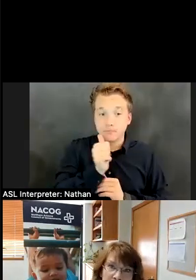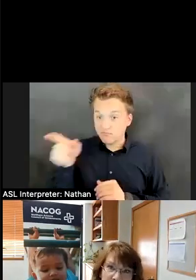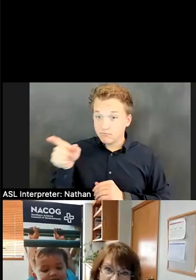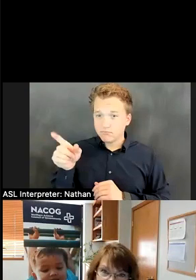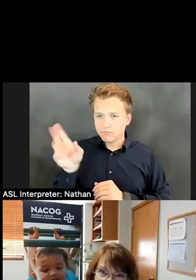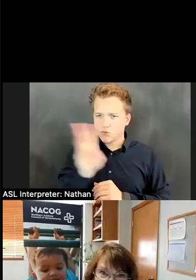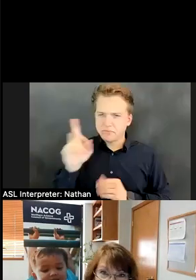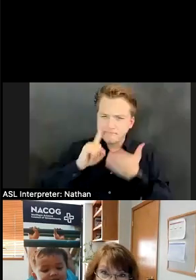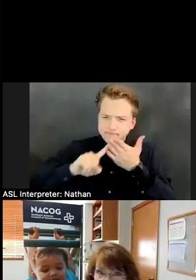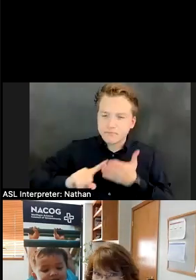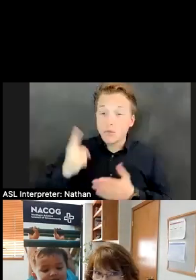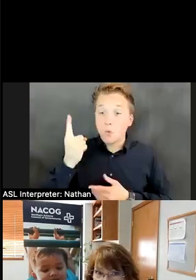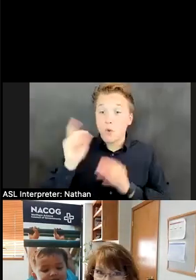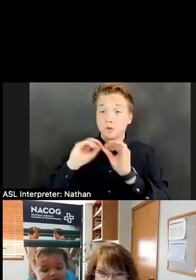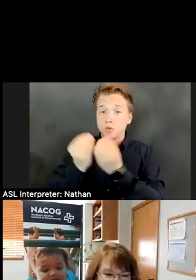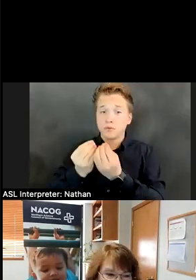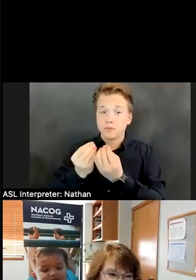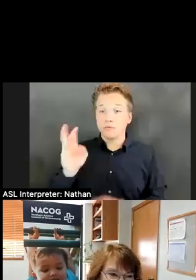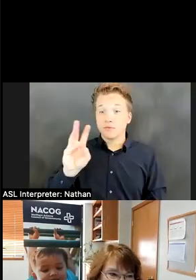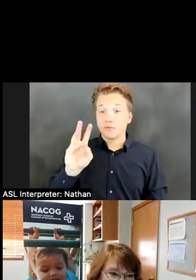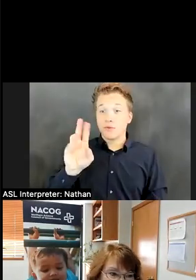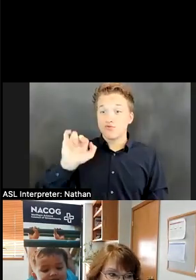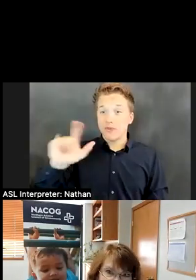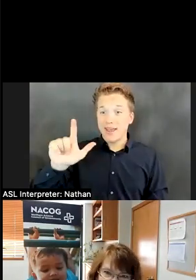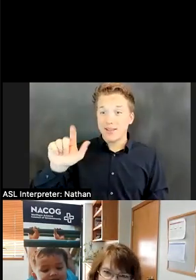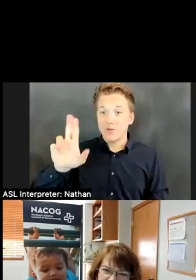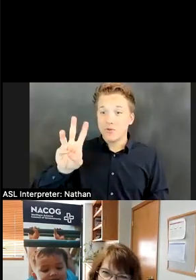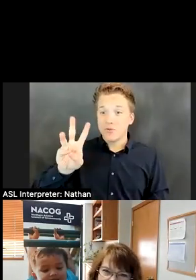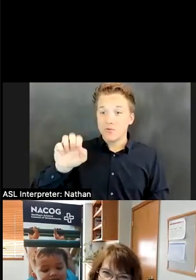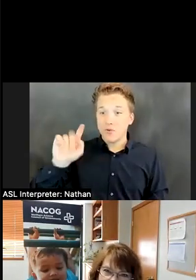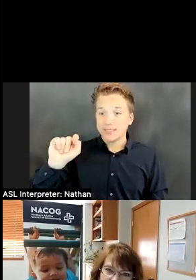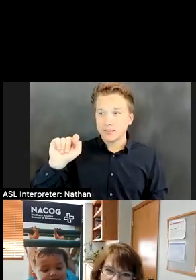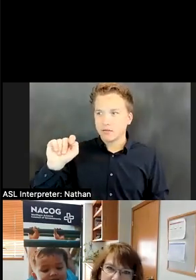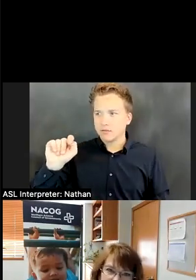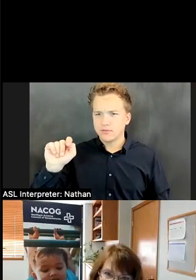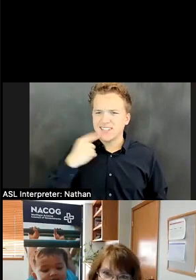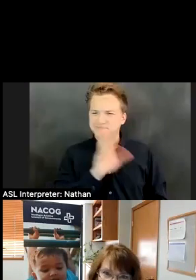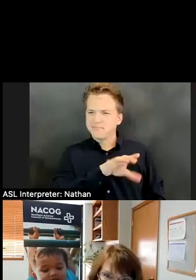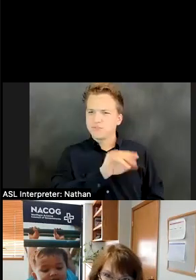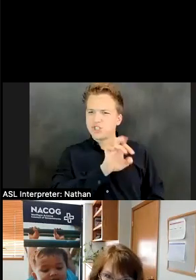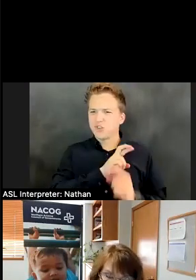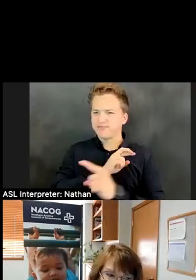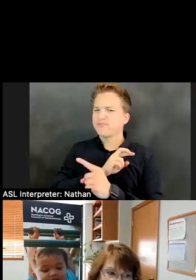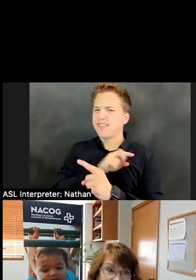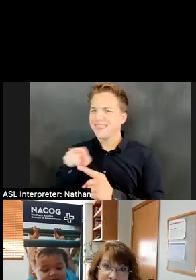One of the organizations was REL West he ran into, and he said, "You know what, Jennifer? This is the program we need to work with."